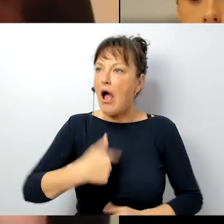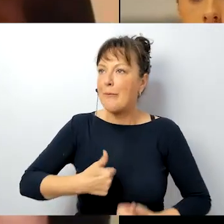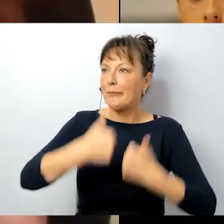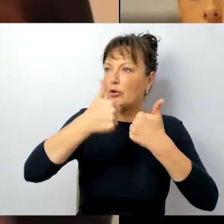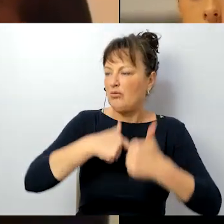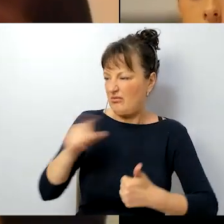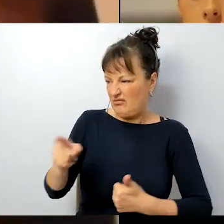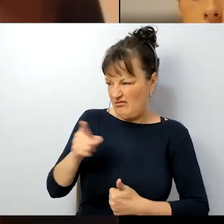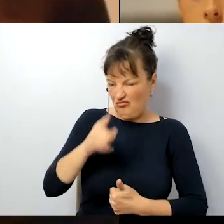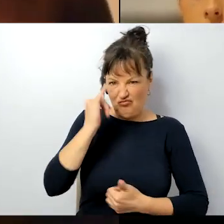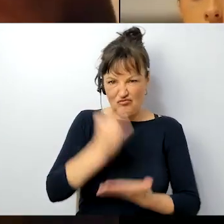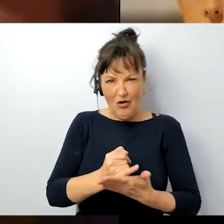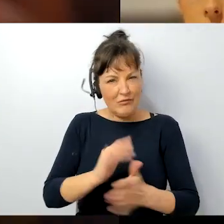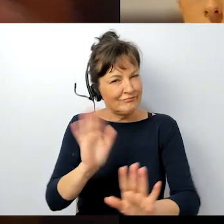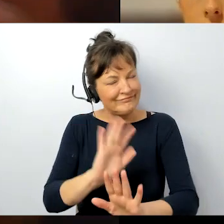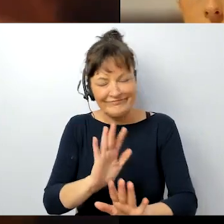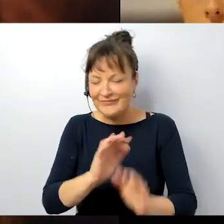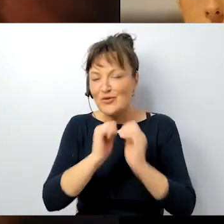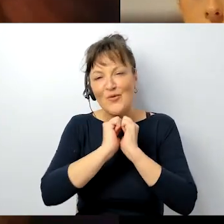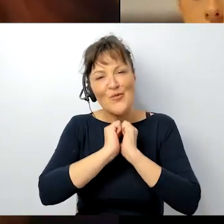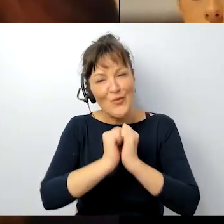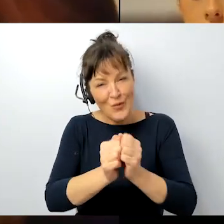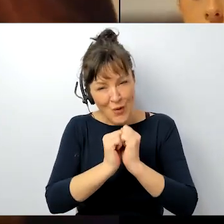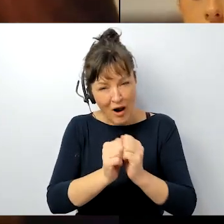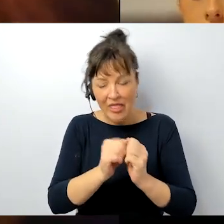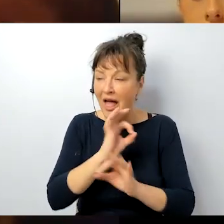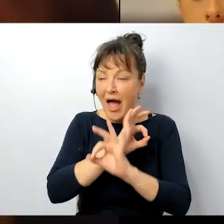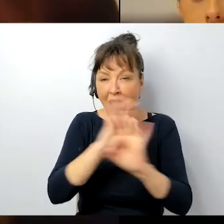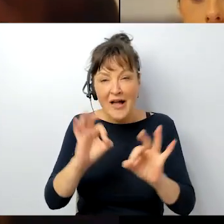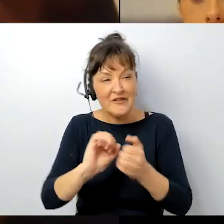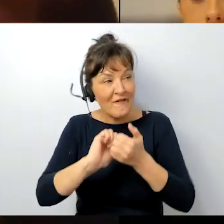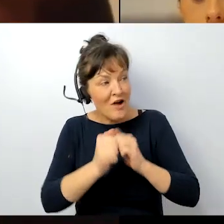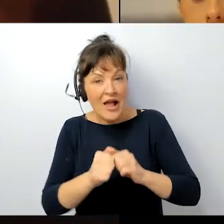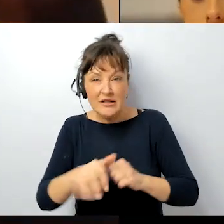no you aren't you're not good at something if you say you are, so sometimes speaking to your